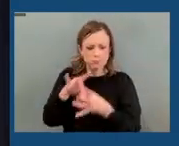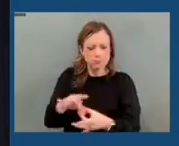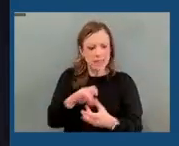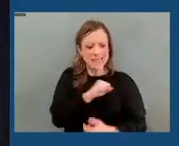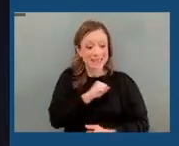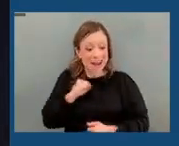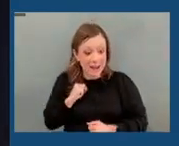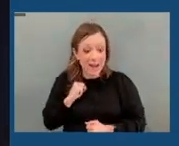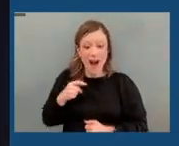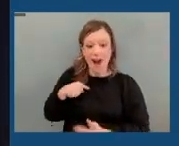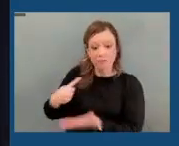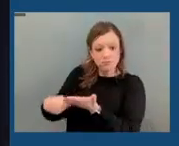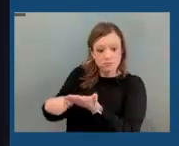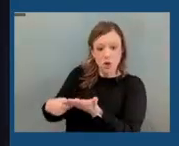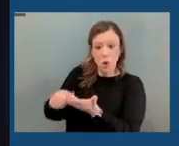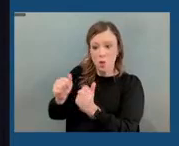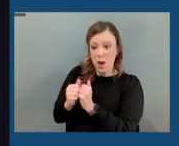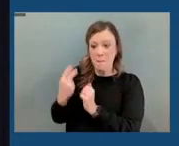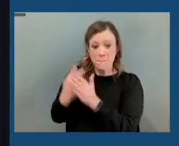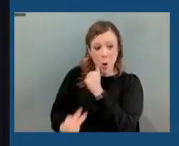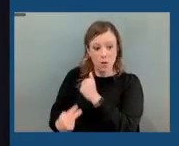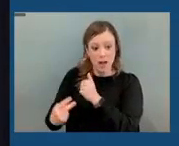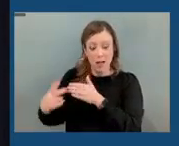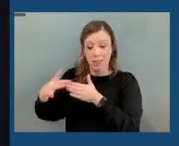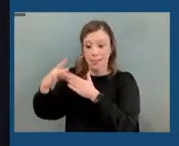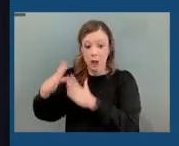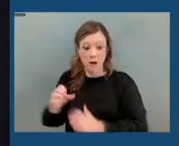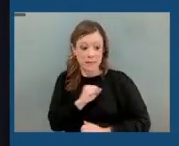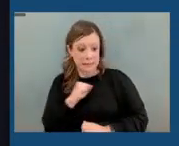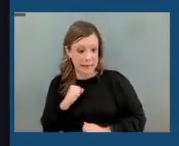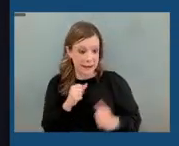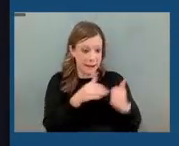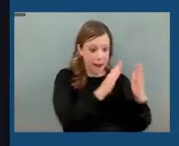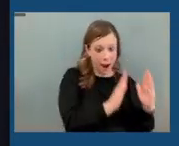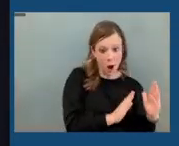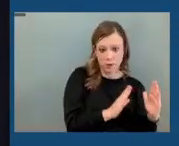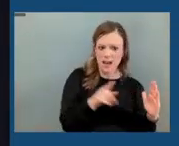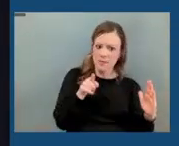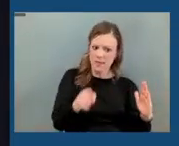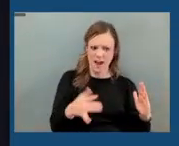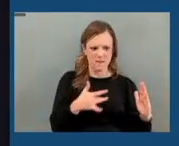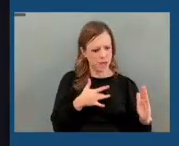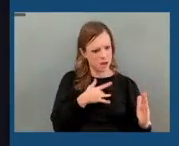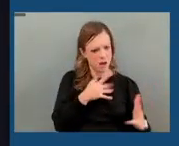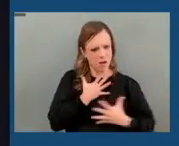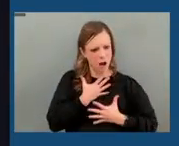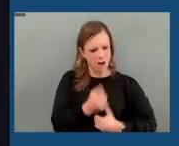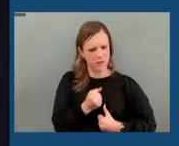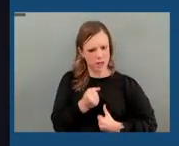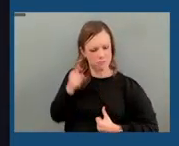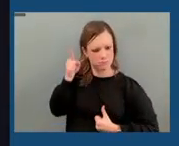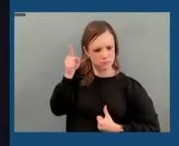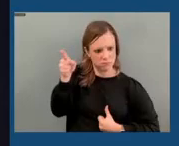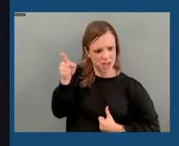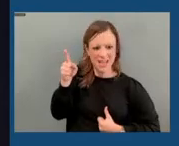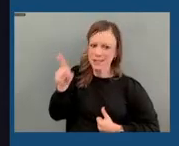They're excited about his nomination and uh we feel really good about someone who's been clearly vetted over 32 years of public service